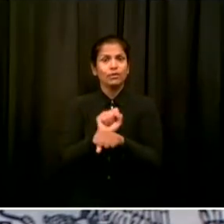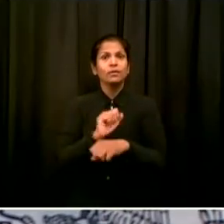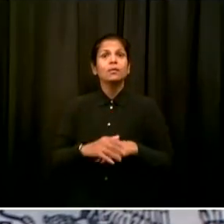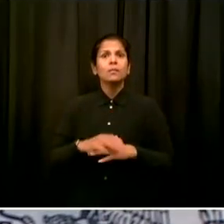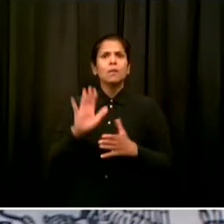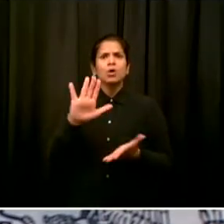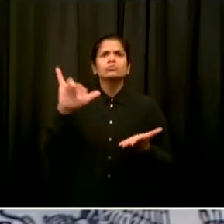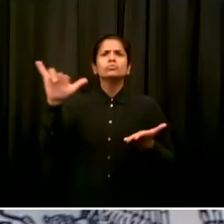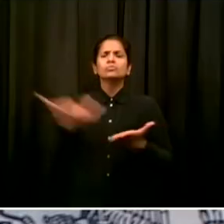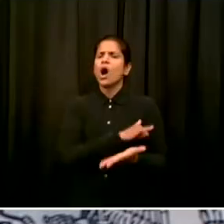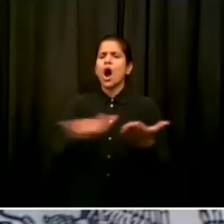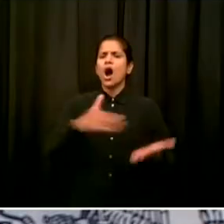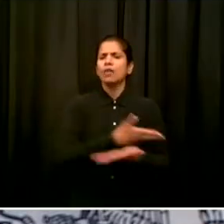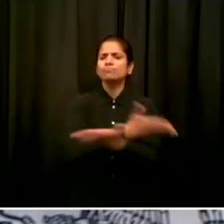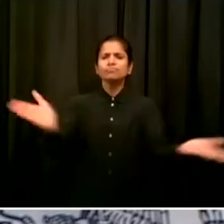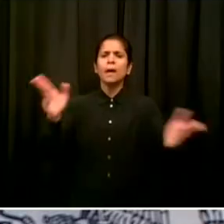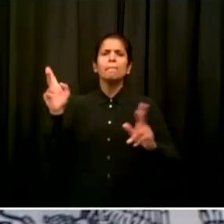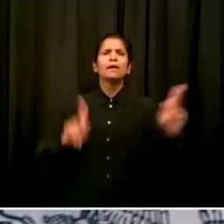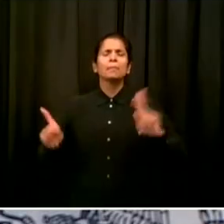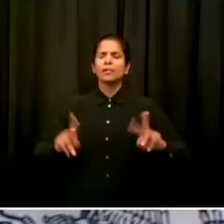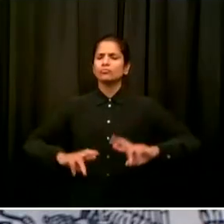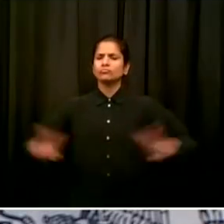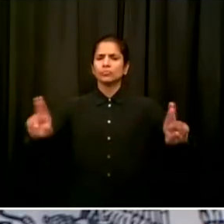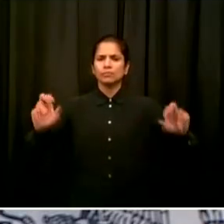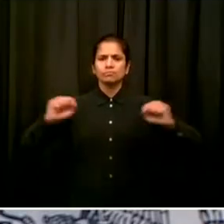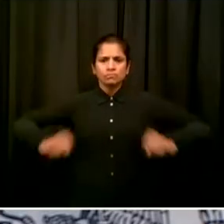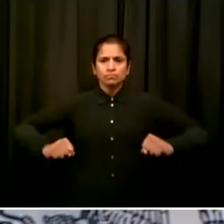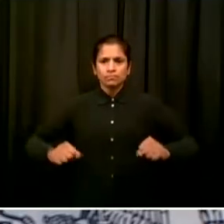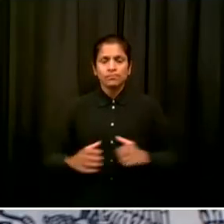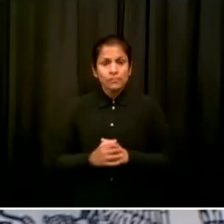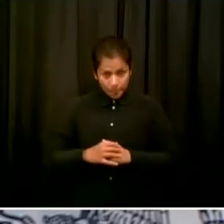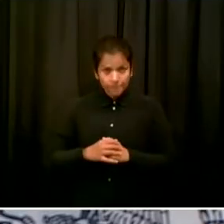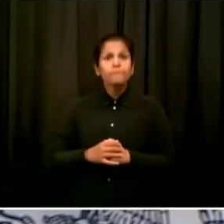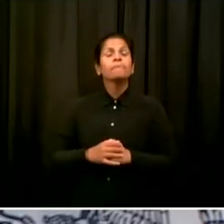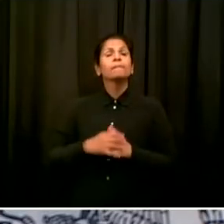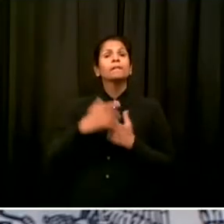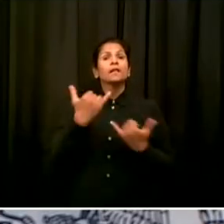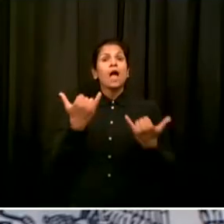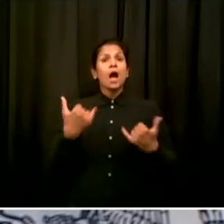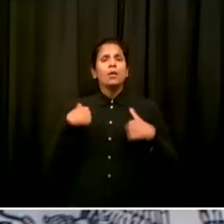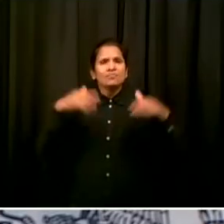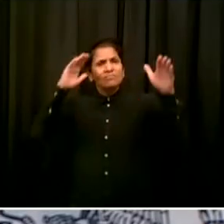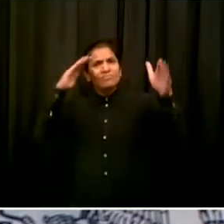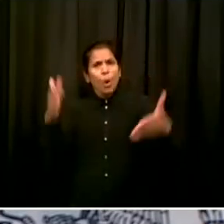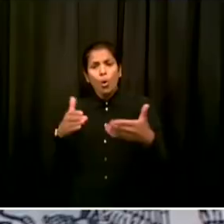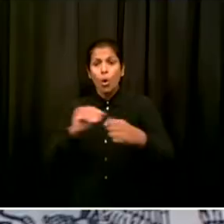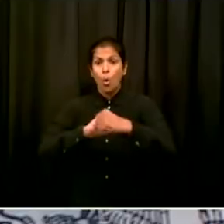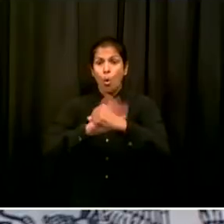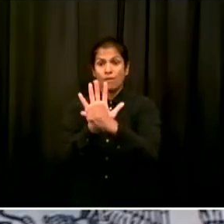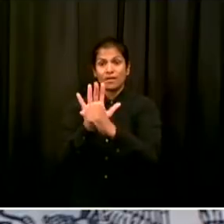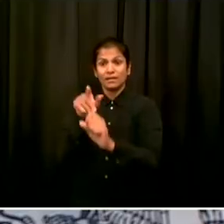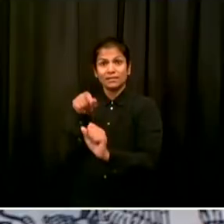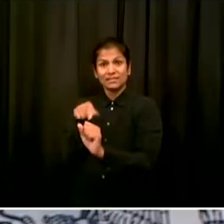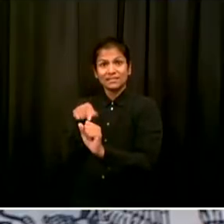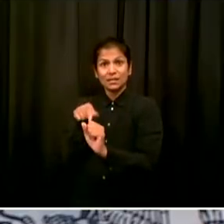YOUR AND YOUR COLLEAGUES. WE HAVE A LOT TO DO. NEW YORKERS ALWAYS RISE O T THE CHALLENGES. WE ARE GOING TO GET BY THE